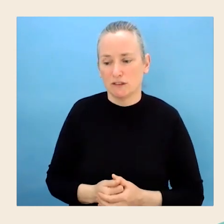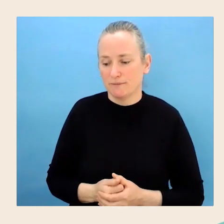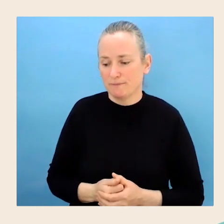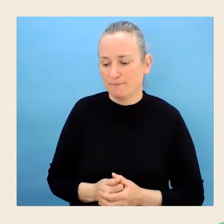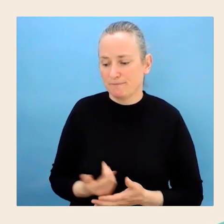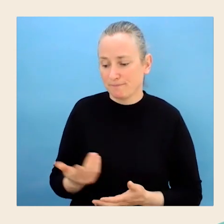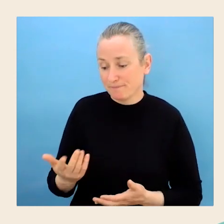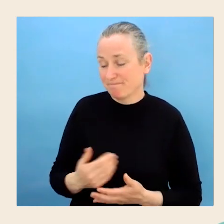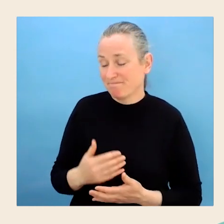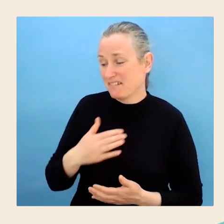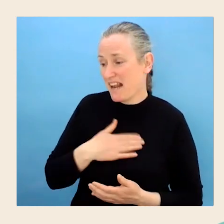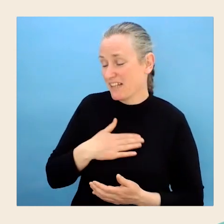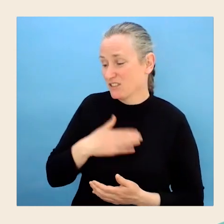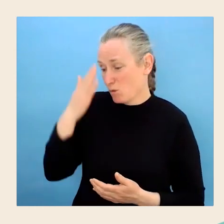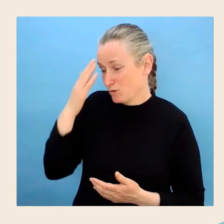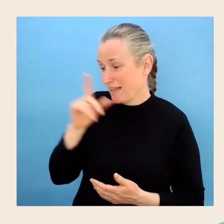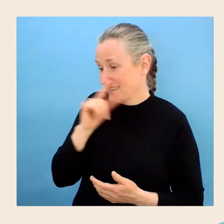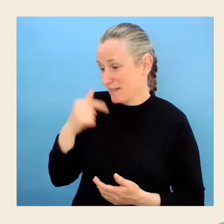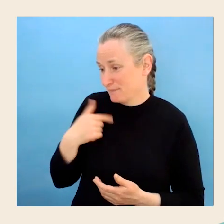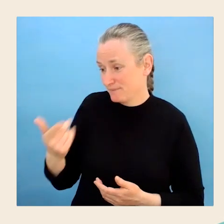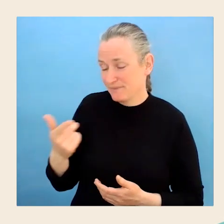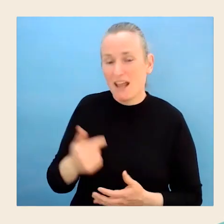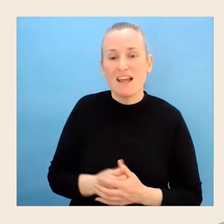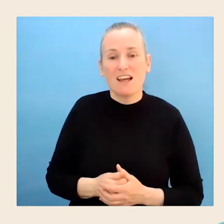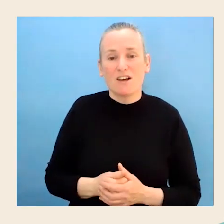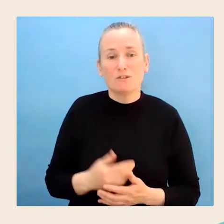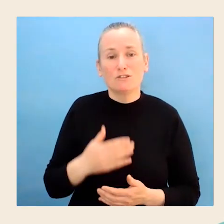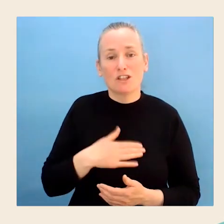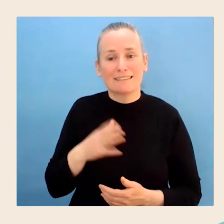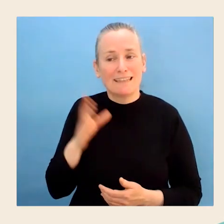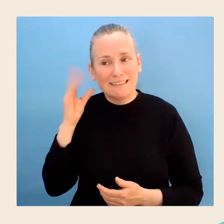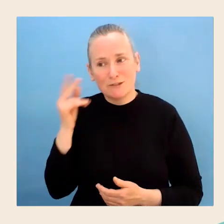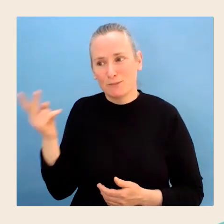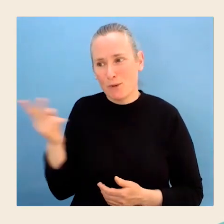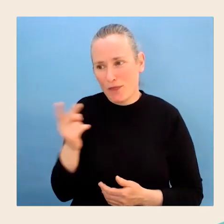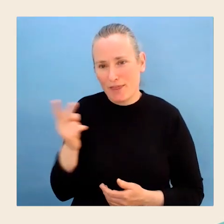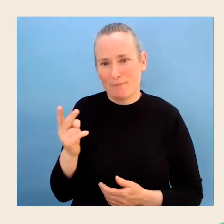Well just listening to you, Alice, and Alice's thoughts, it kind of struck me that there's such a thin line